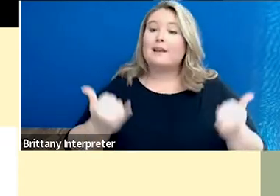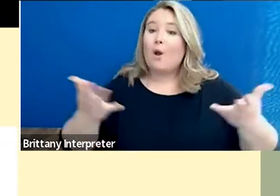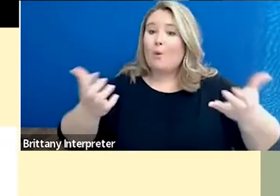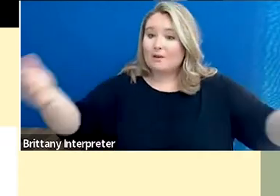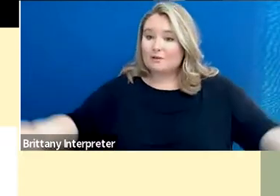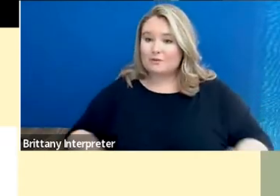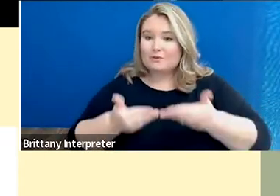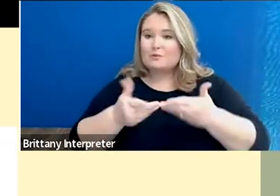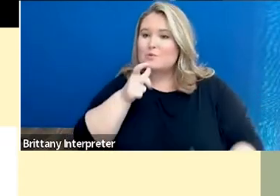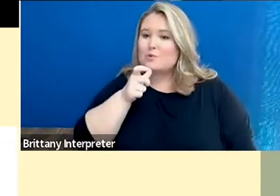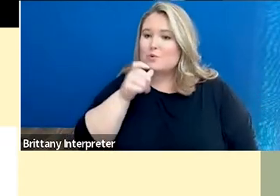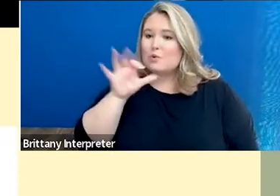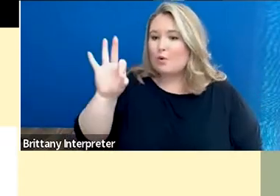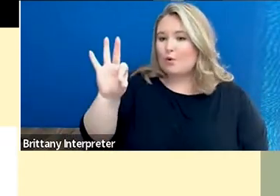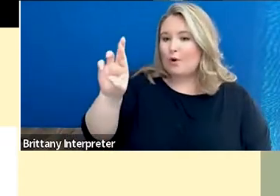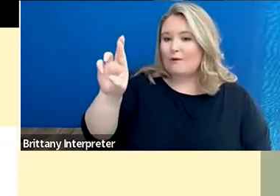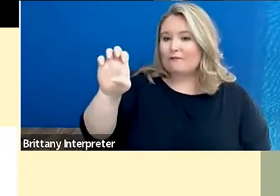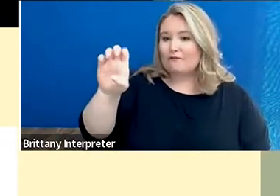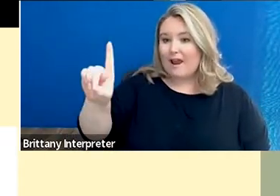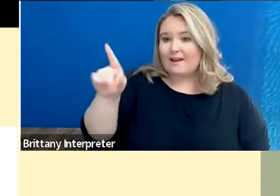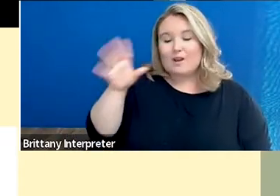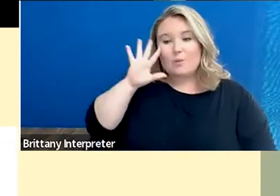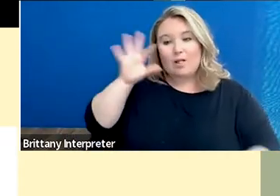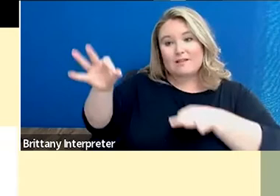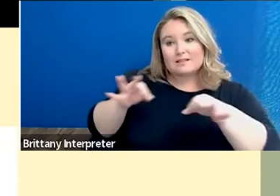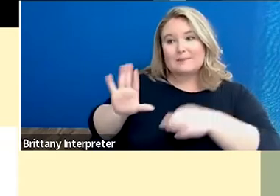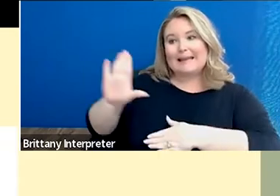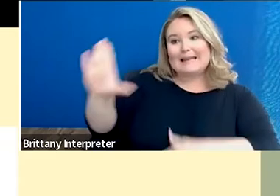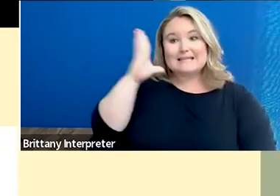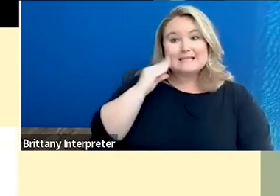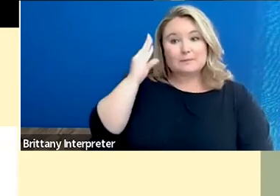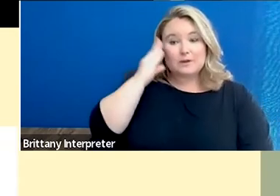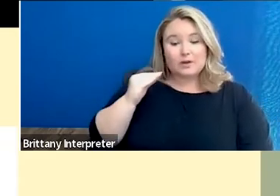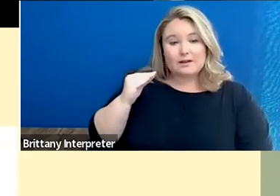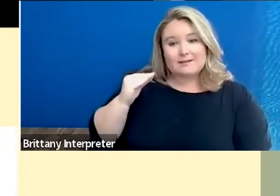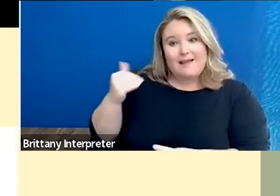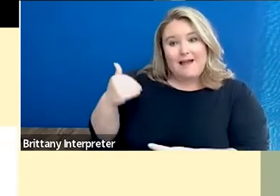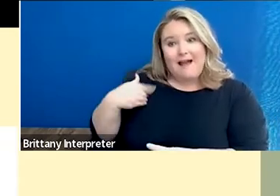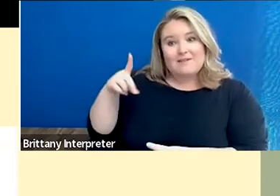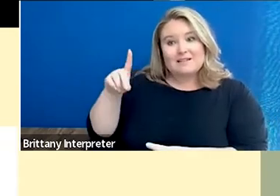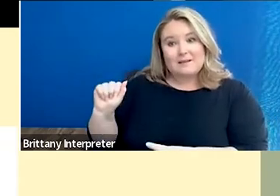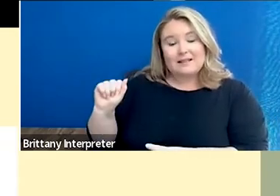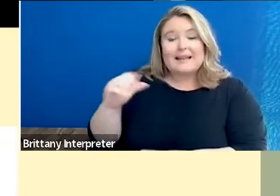Fred is going to tell you about his experiences as both a person with a disability and as a caregiver